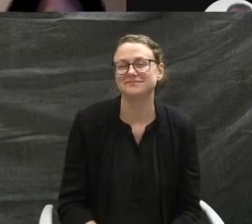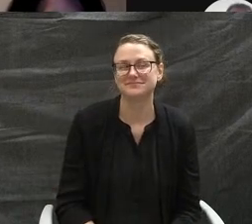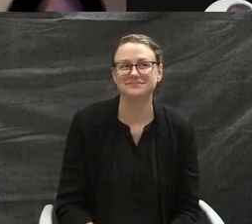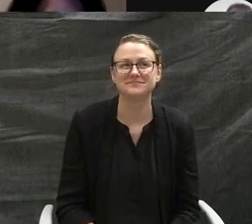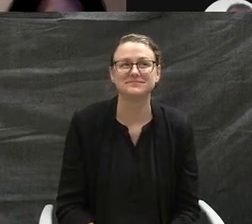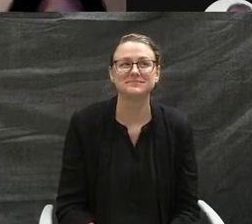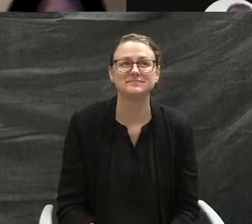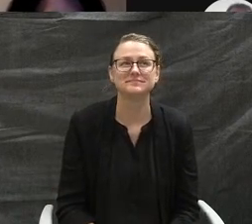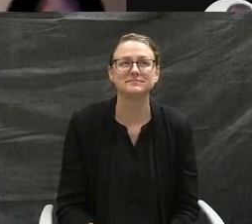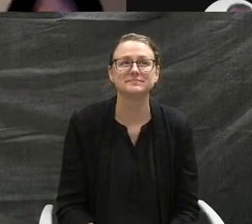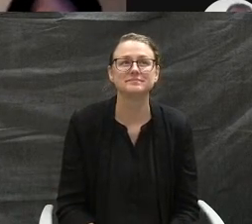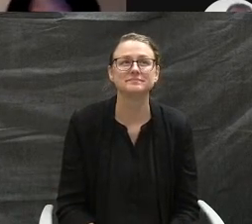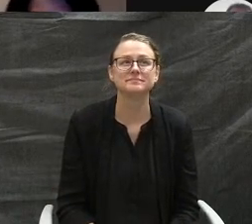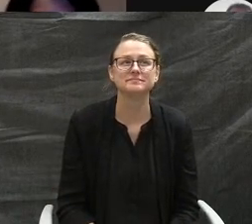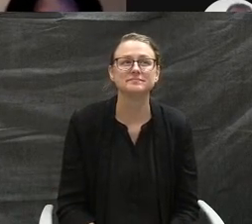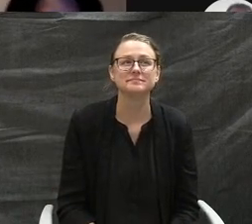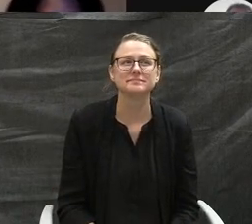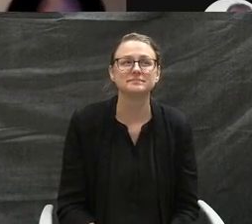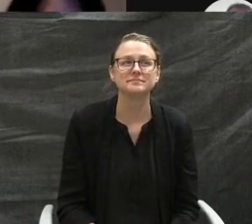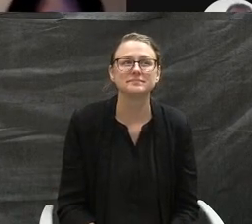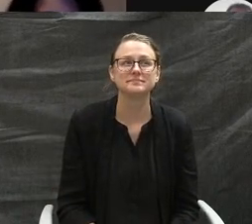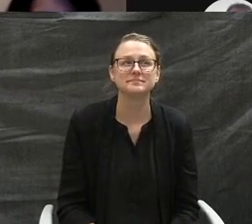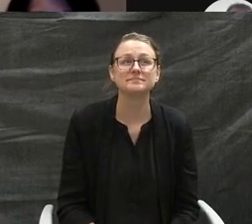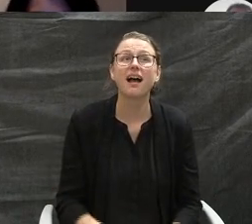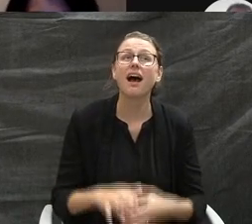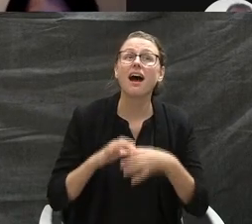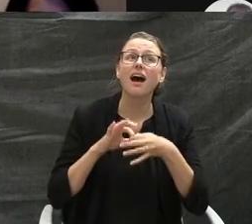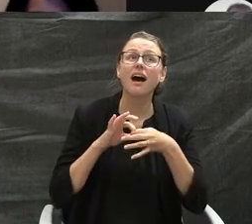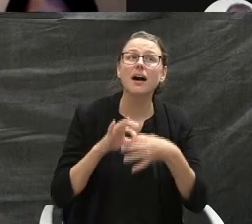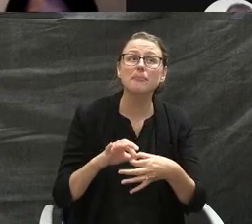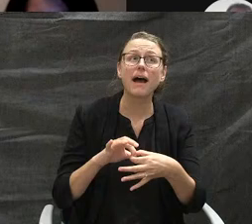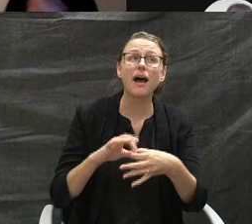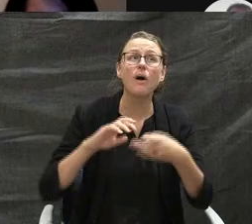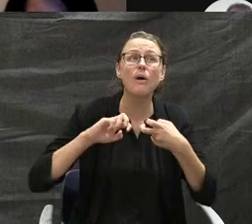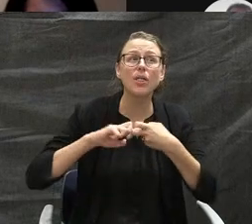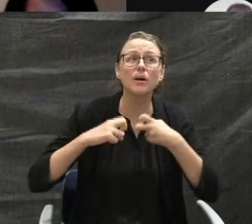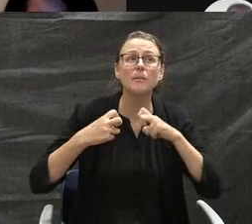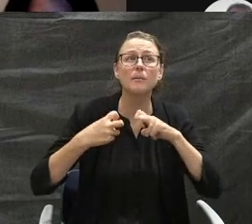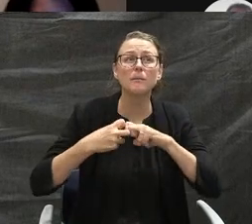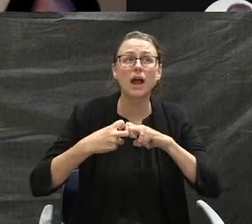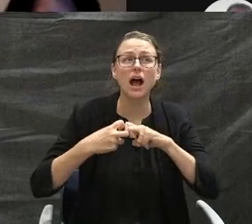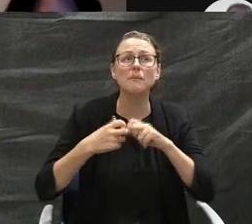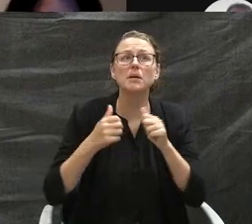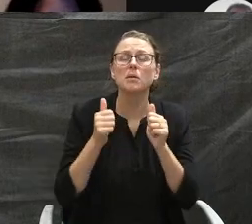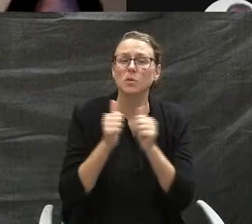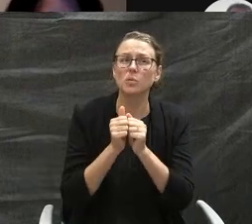Concerning the UM. Problem with the transmission in